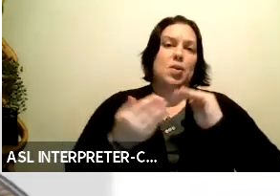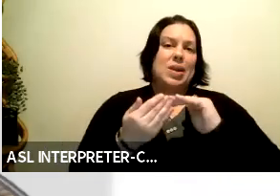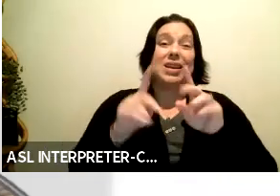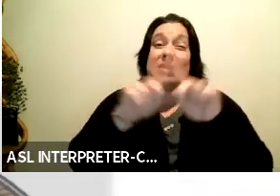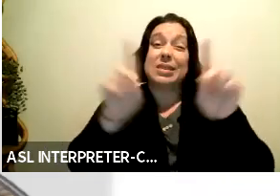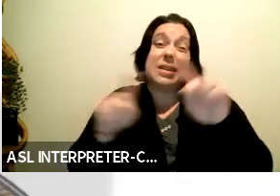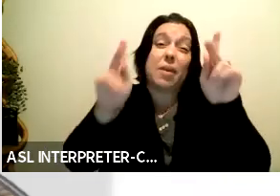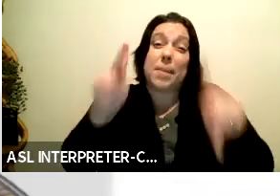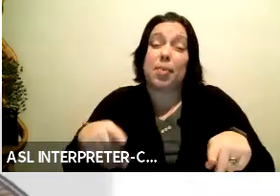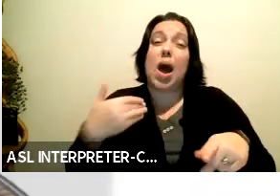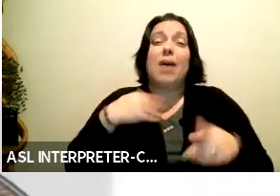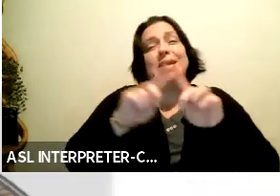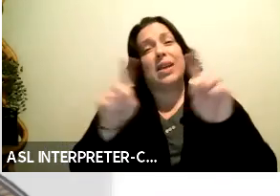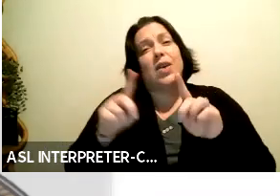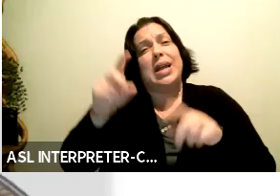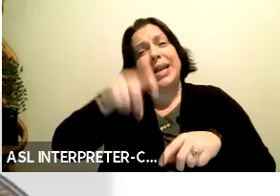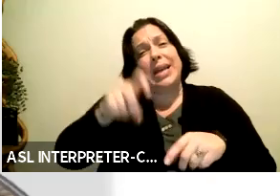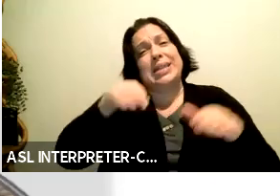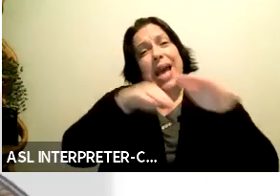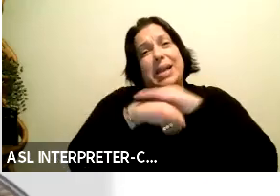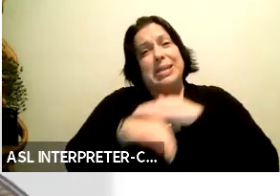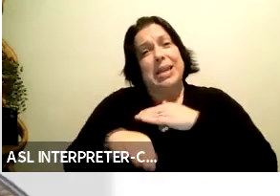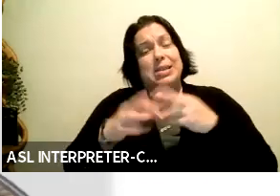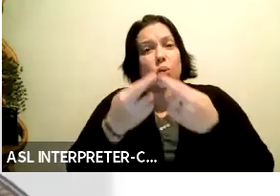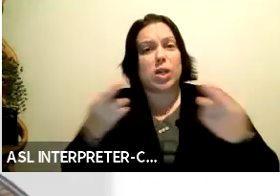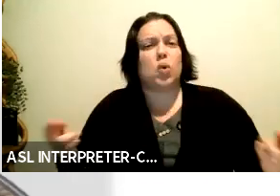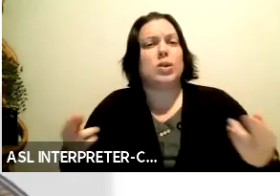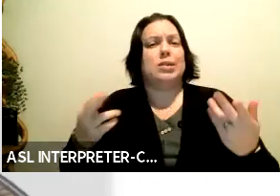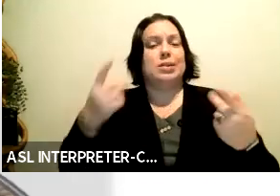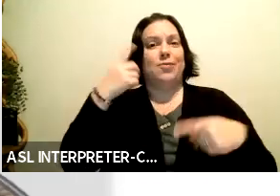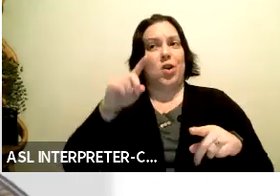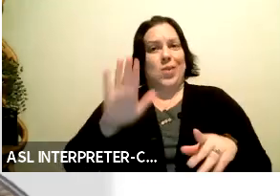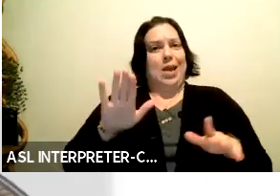need access to resources in order to function. And it doesn't always mean that it's only